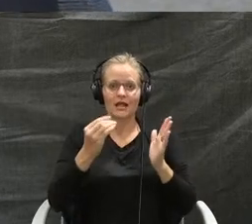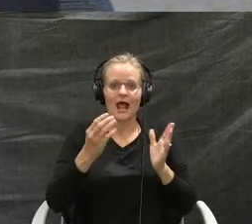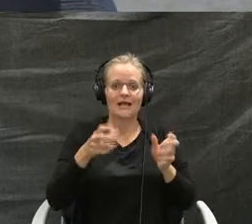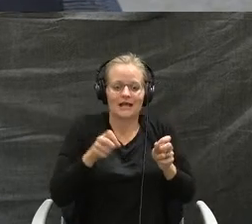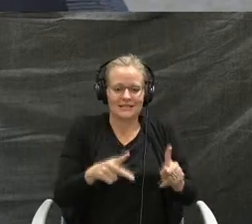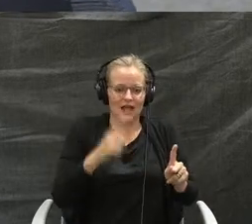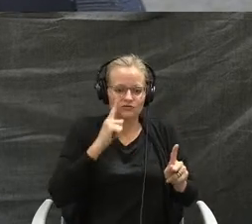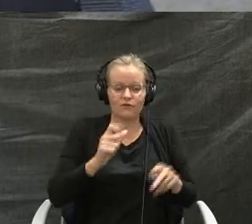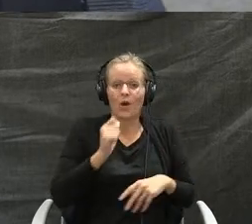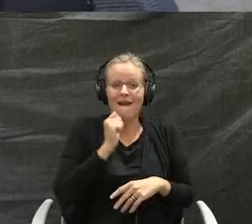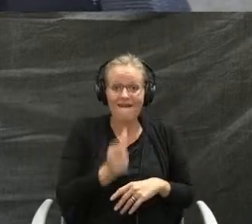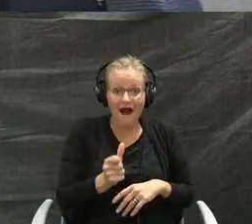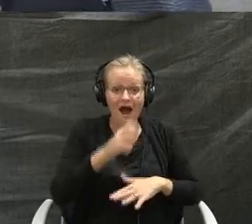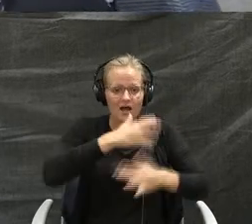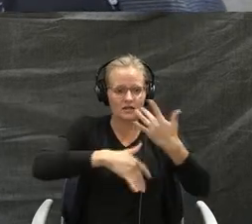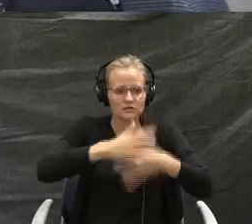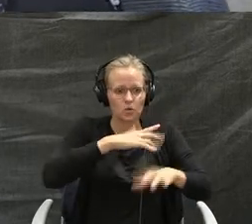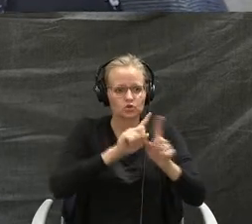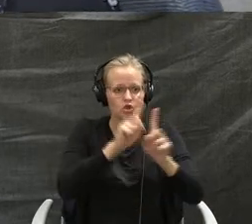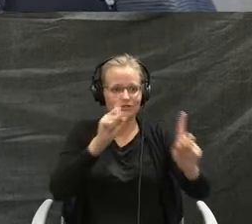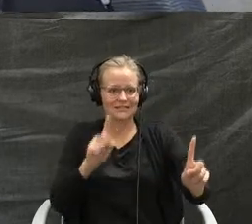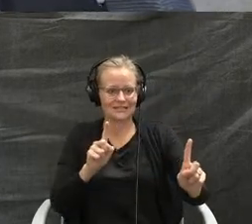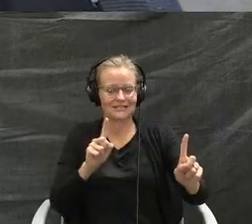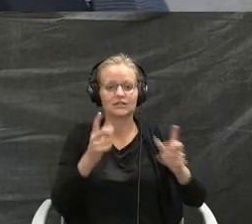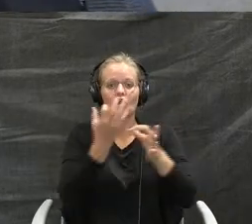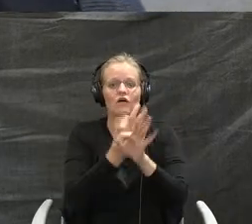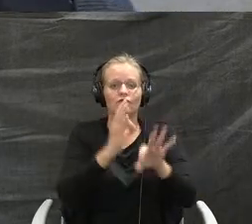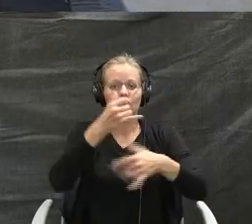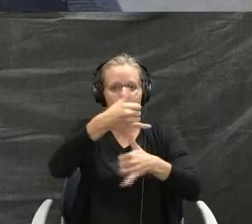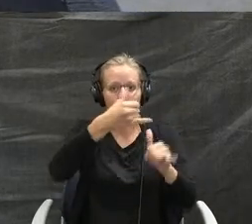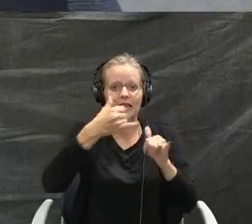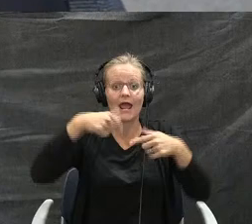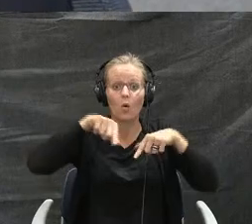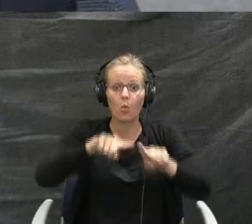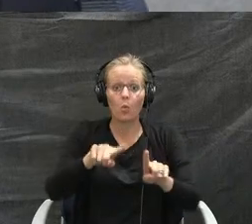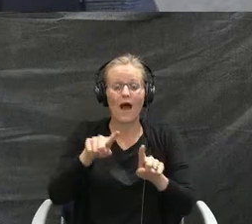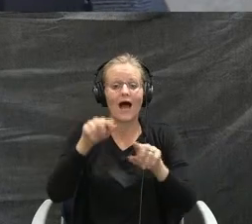free play. At home. We will also need to spend time and money to